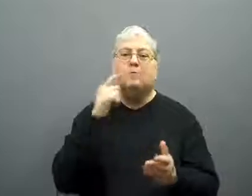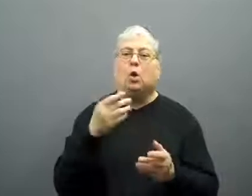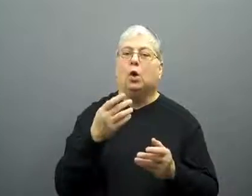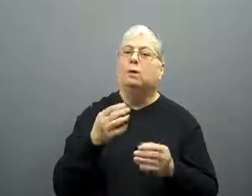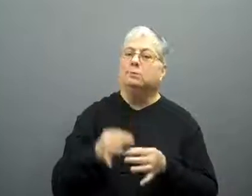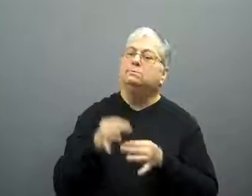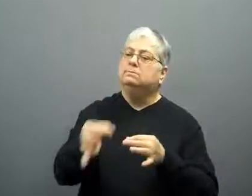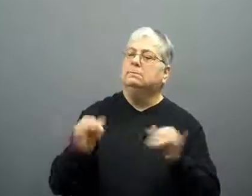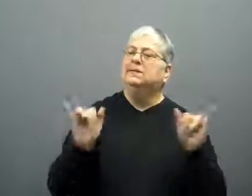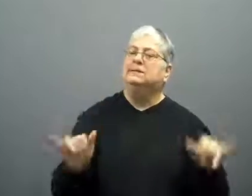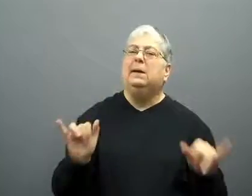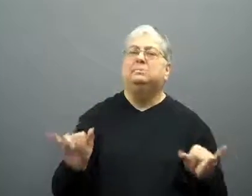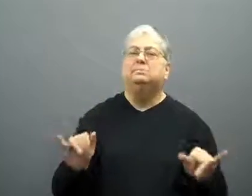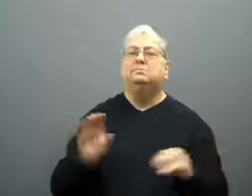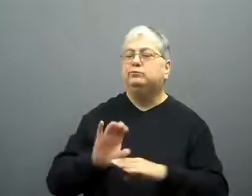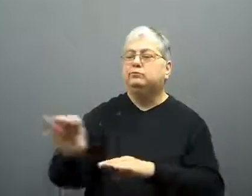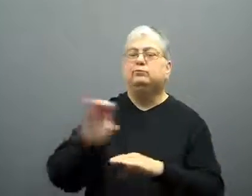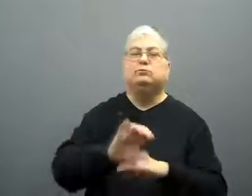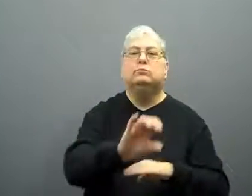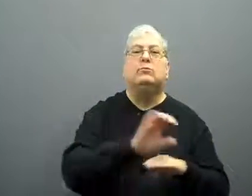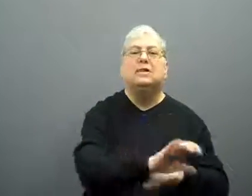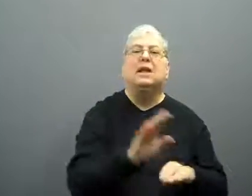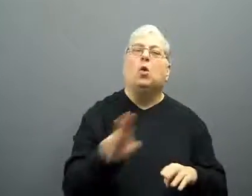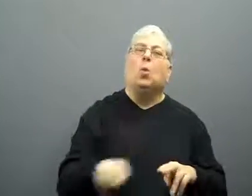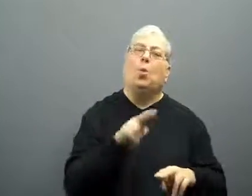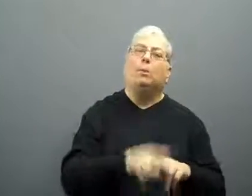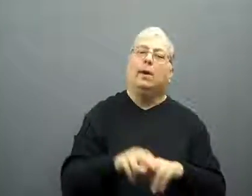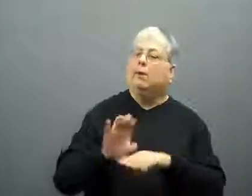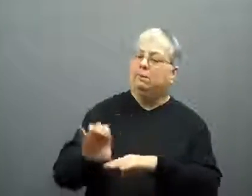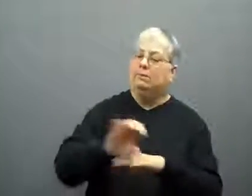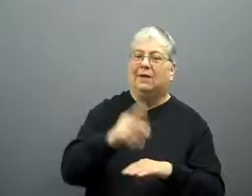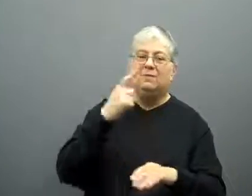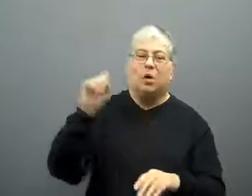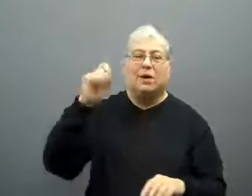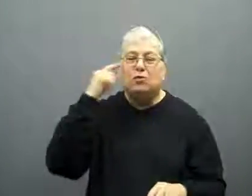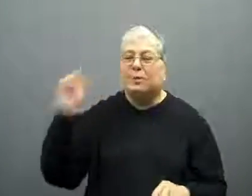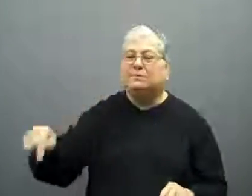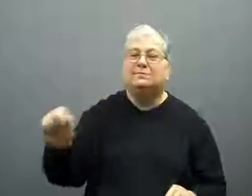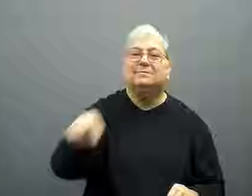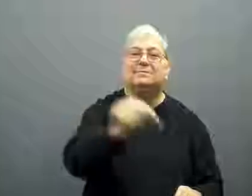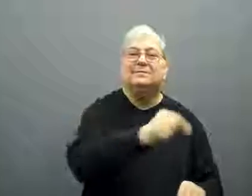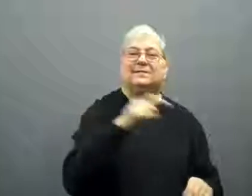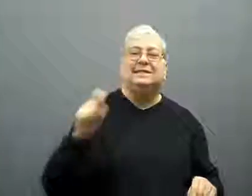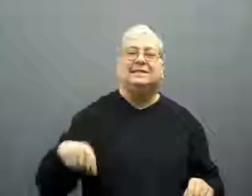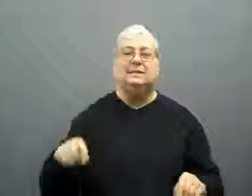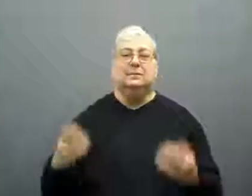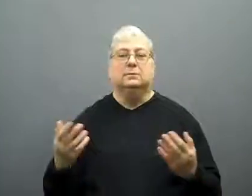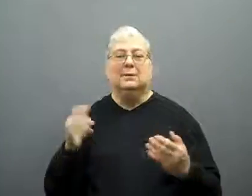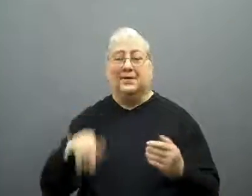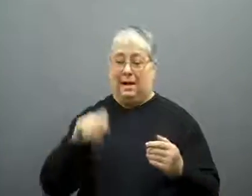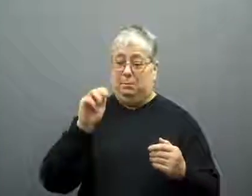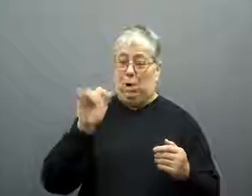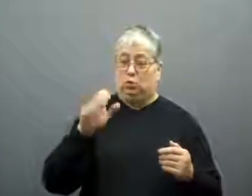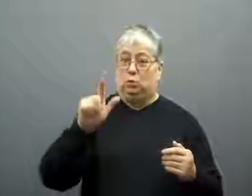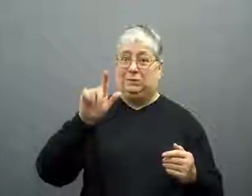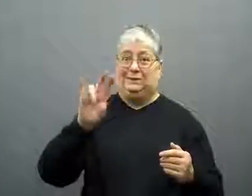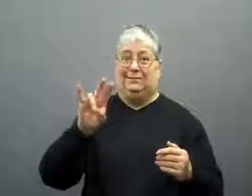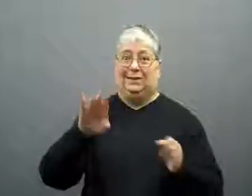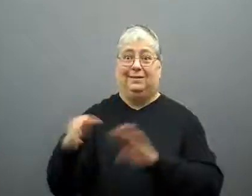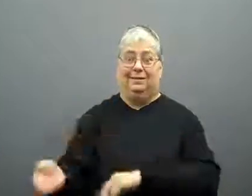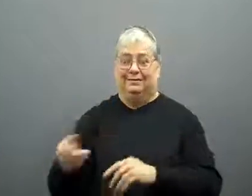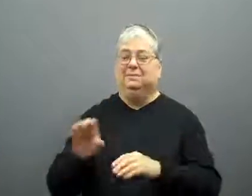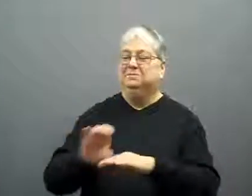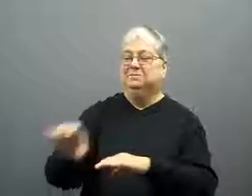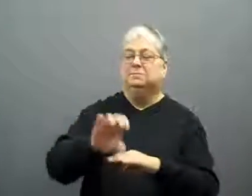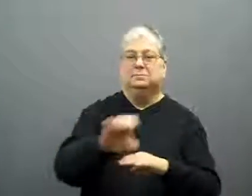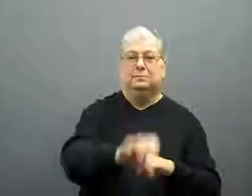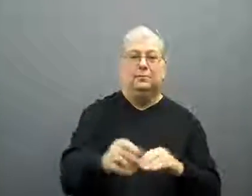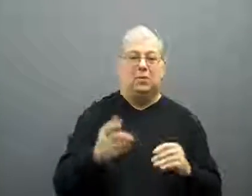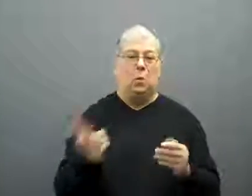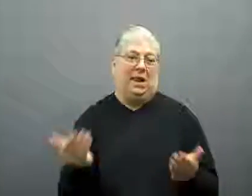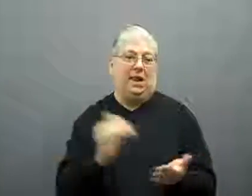to extend normal funding for government agencies.